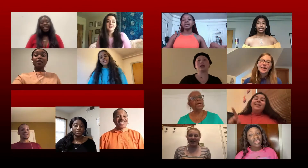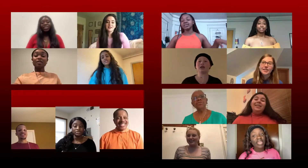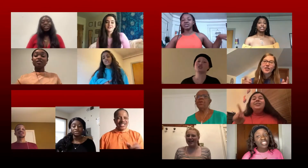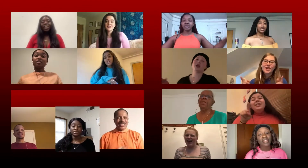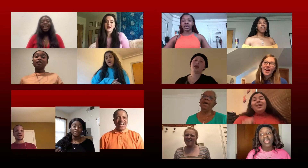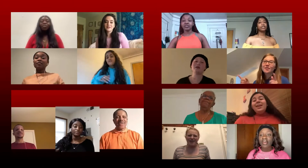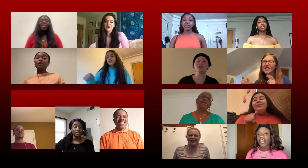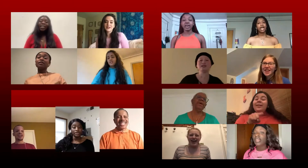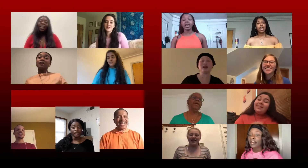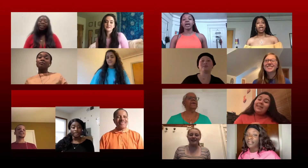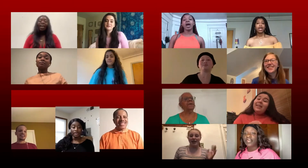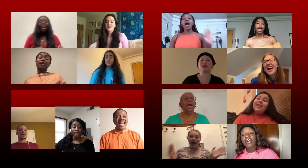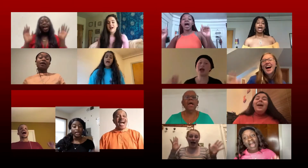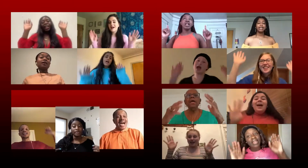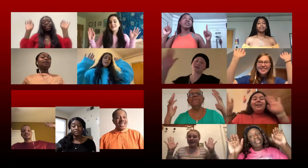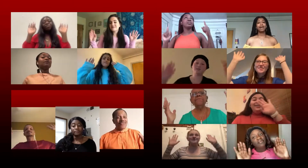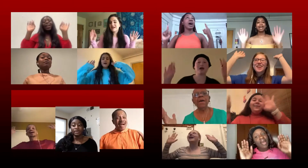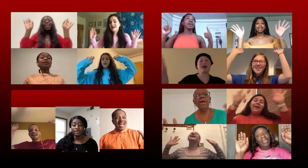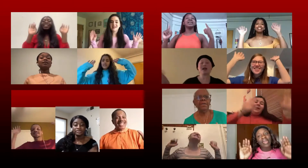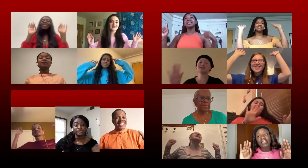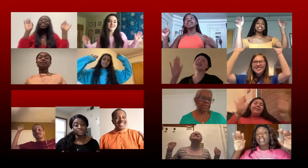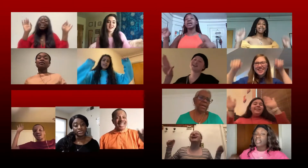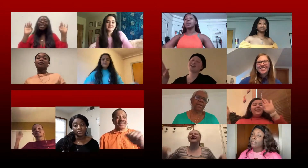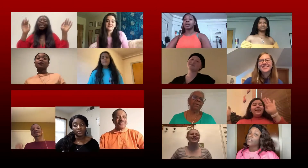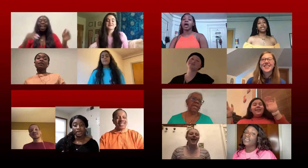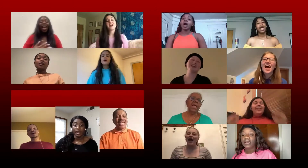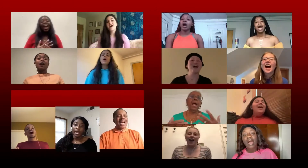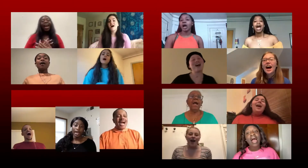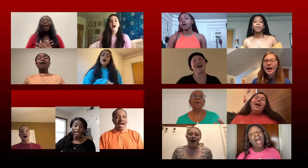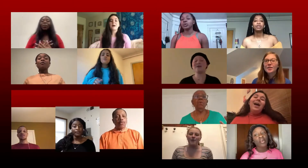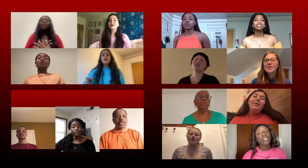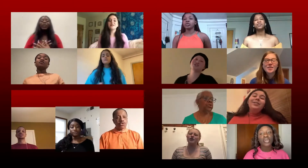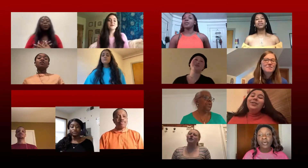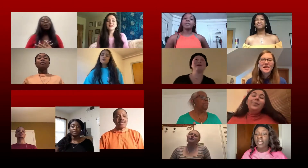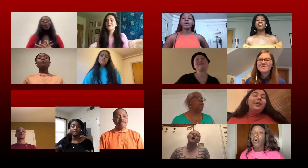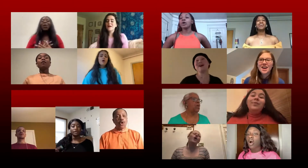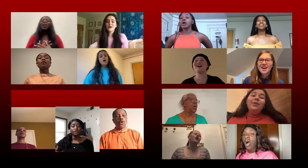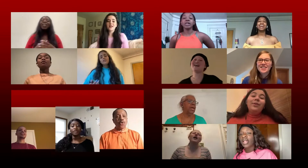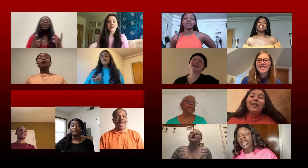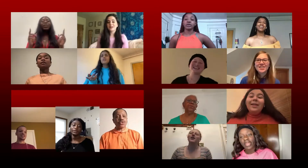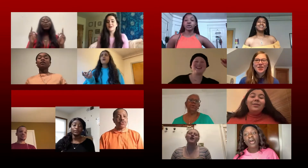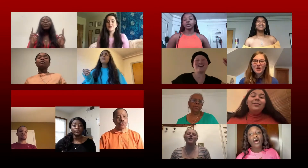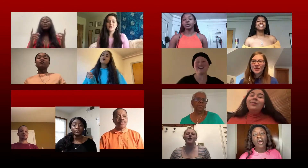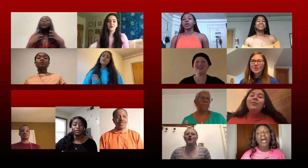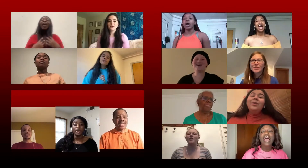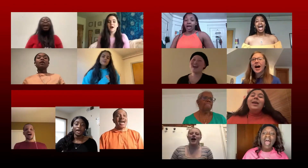Each and everyday I lift my hands and say I want to be more like You